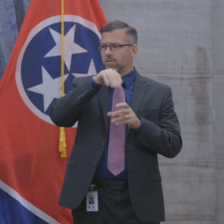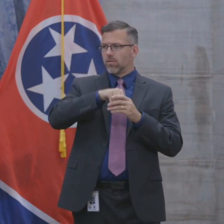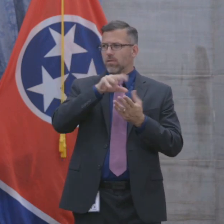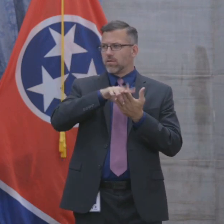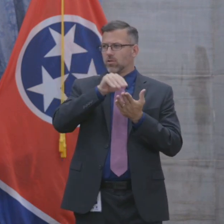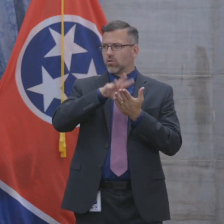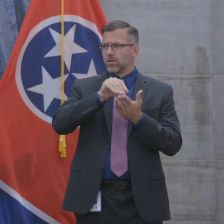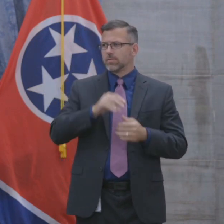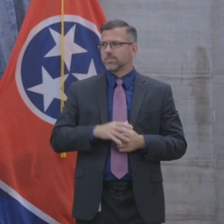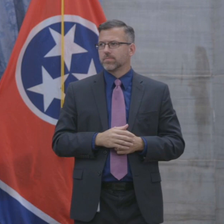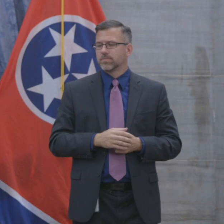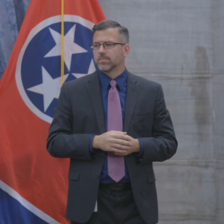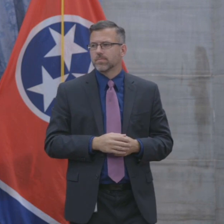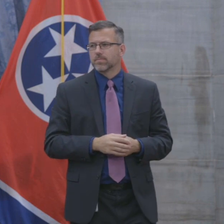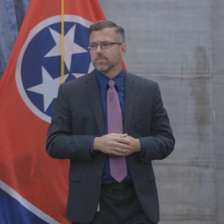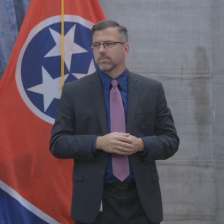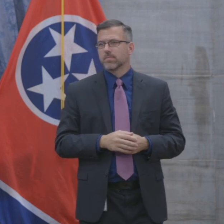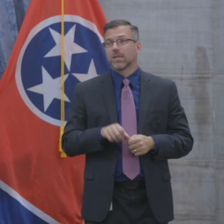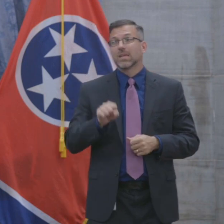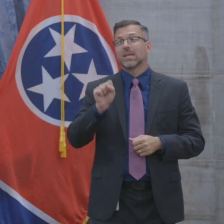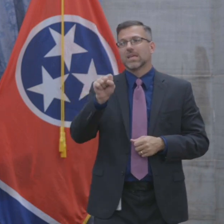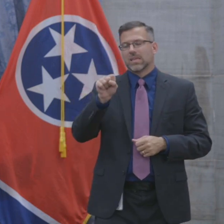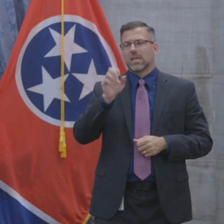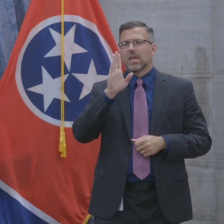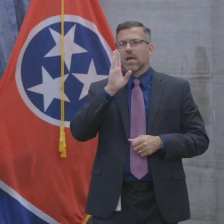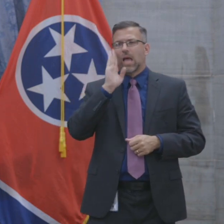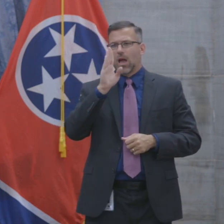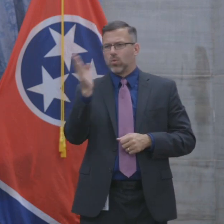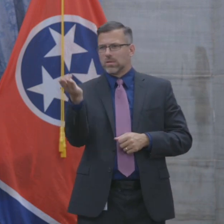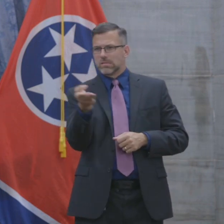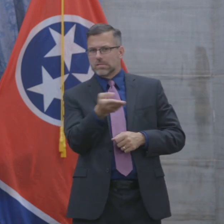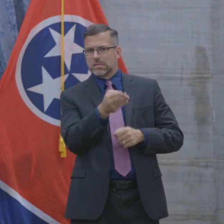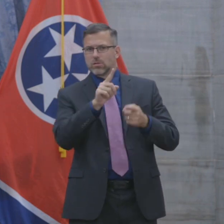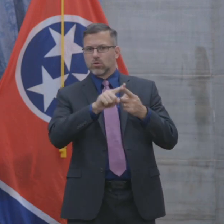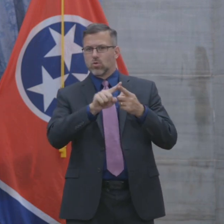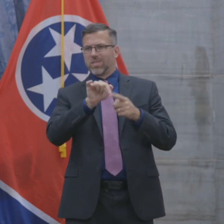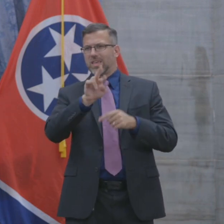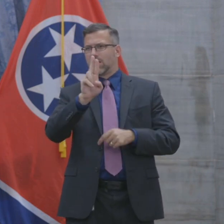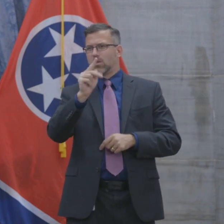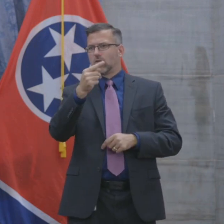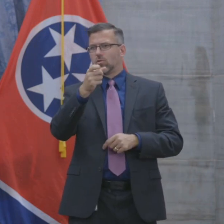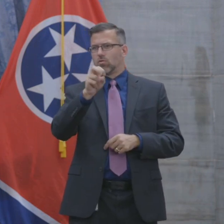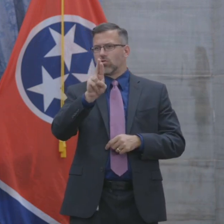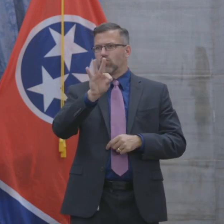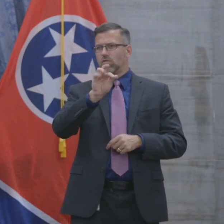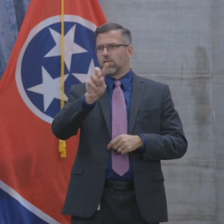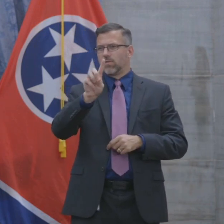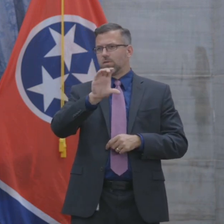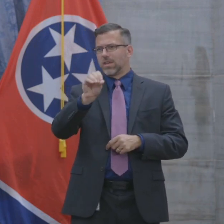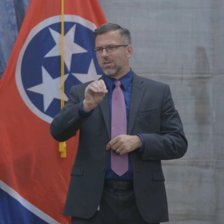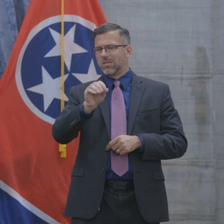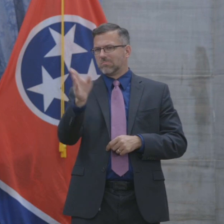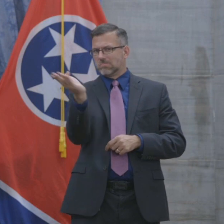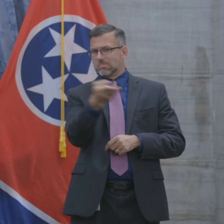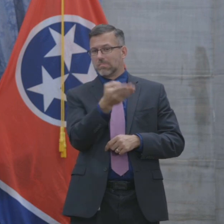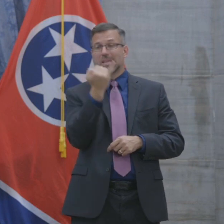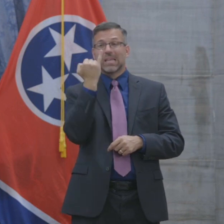evaluate if there needs to be any changes. My question is actually for Commissioner